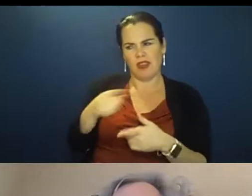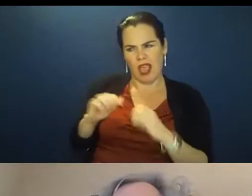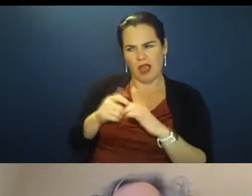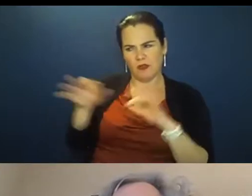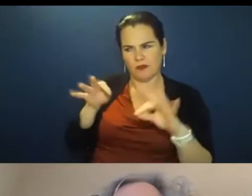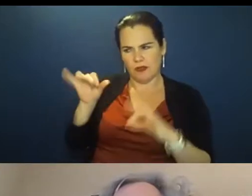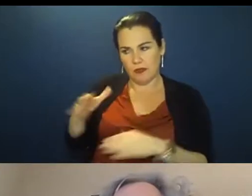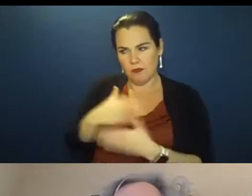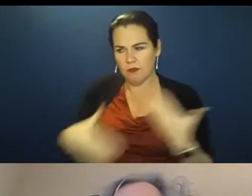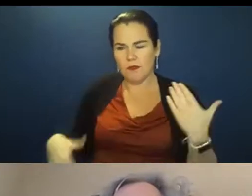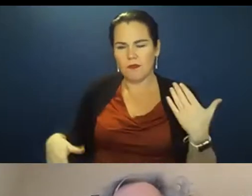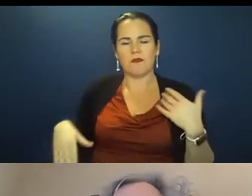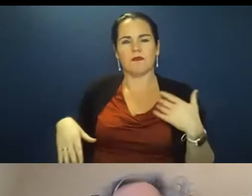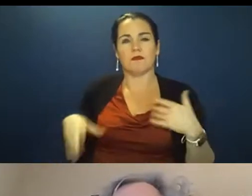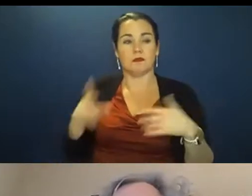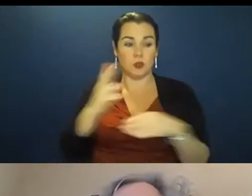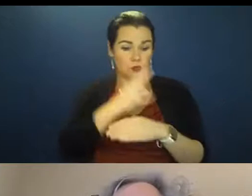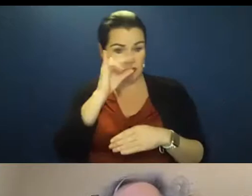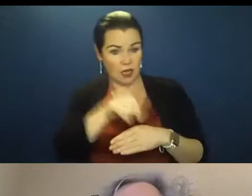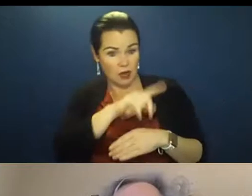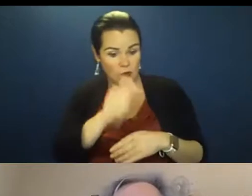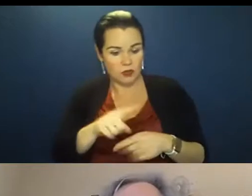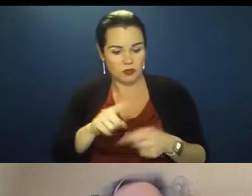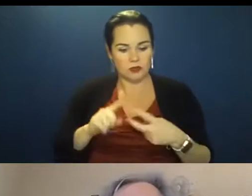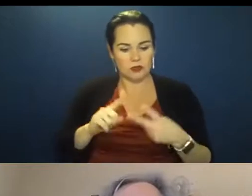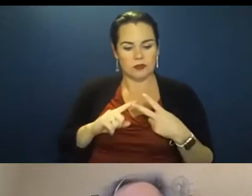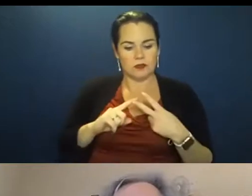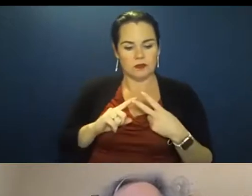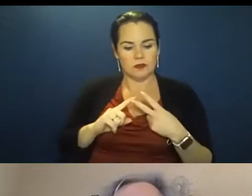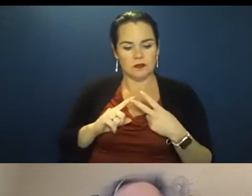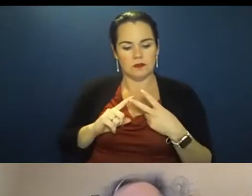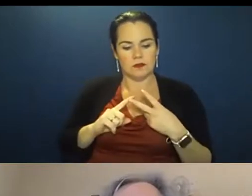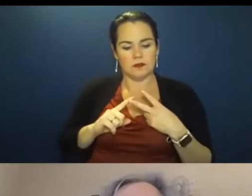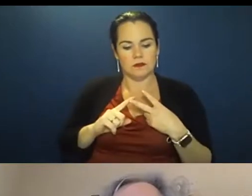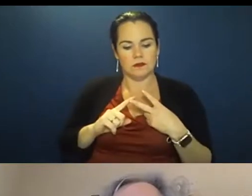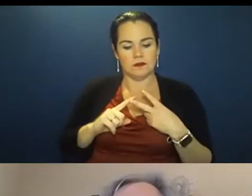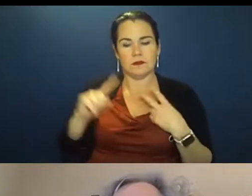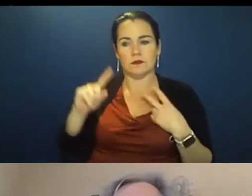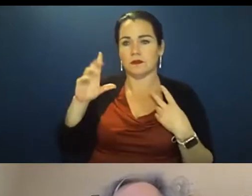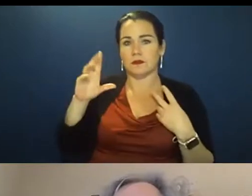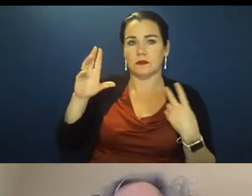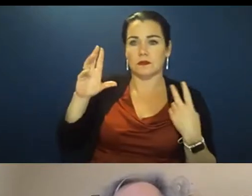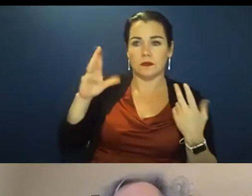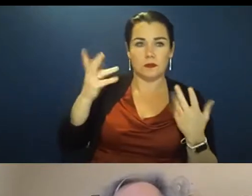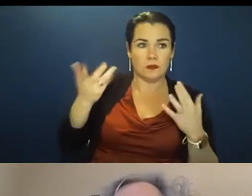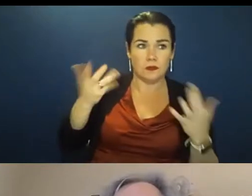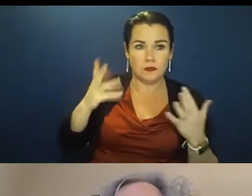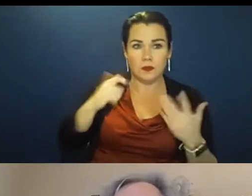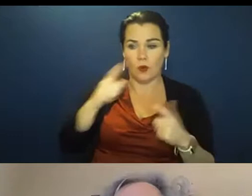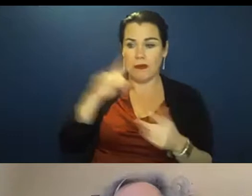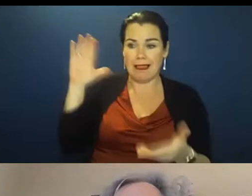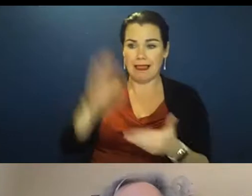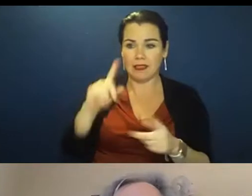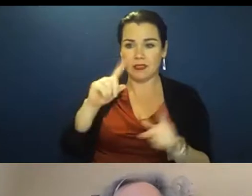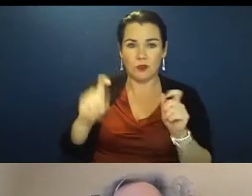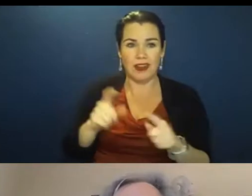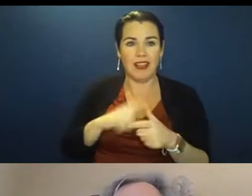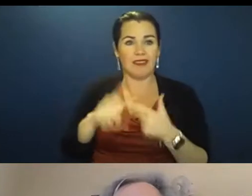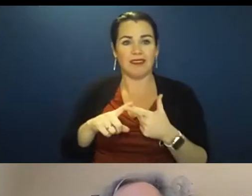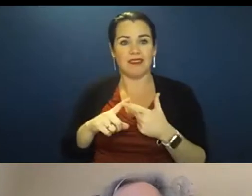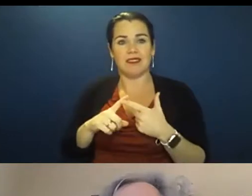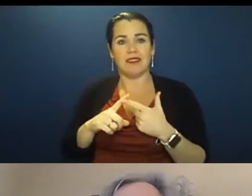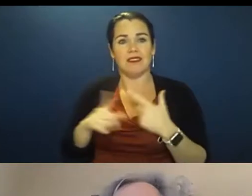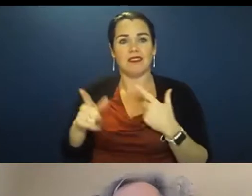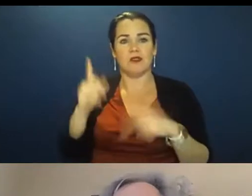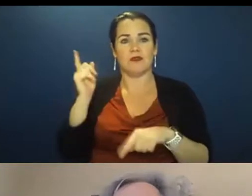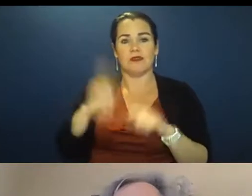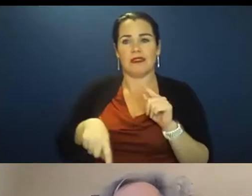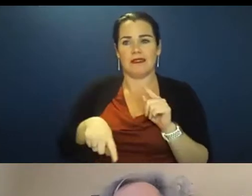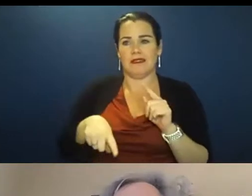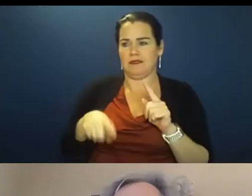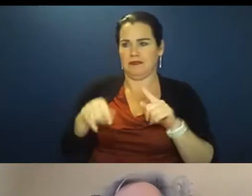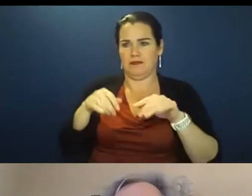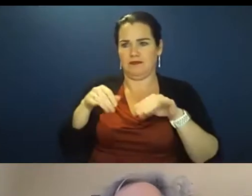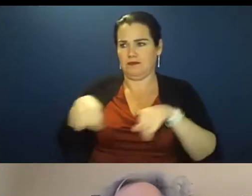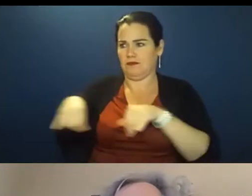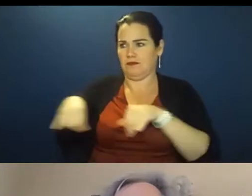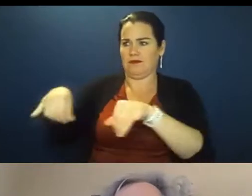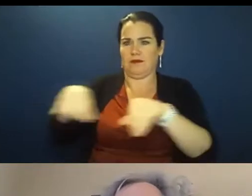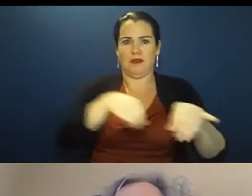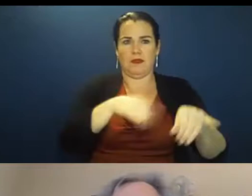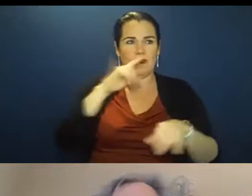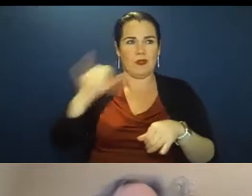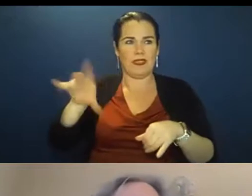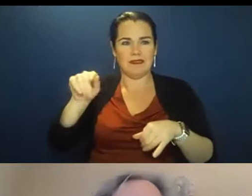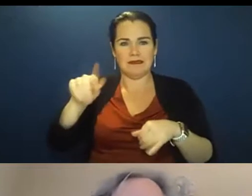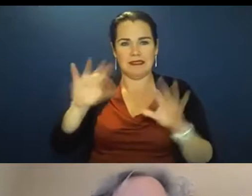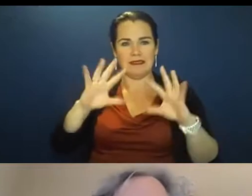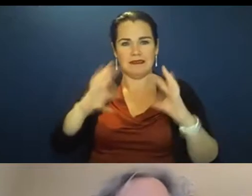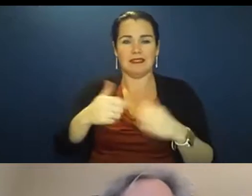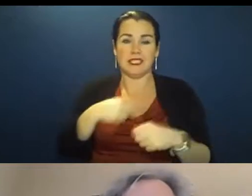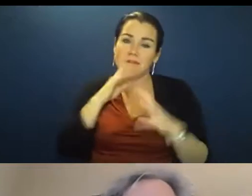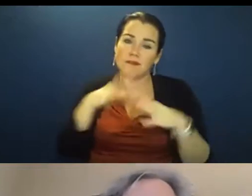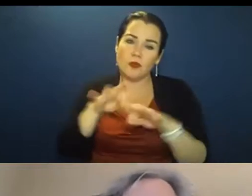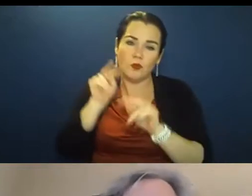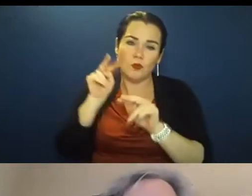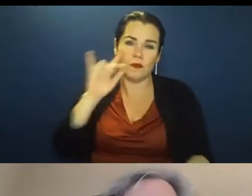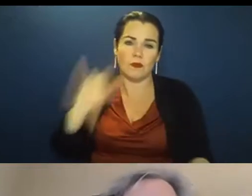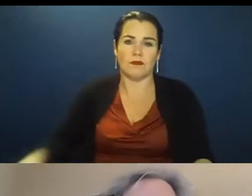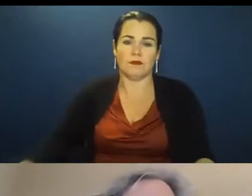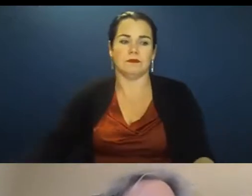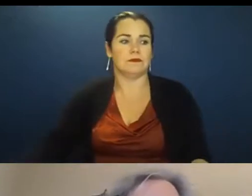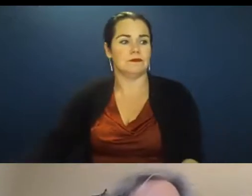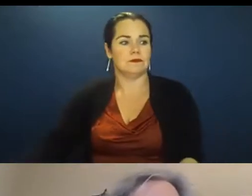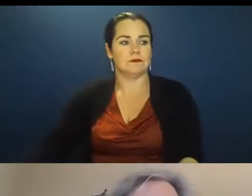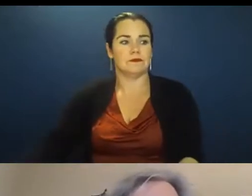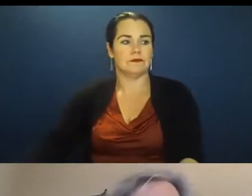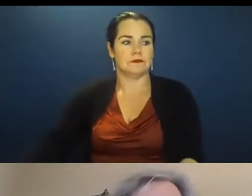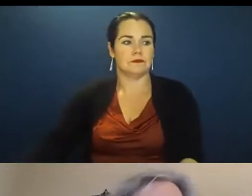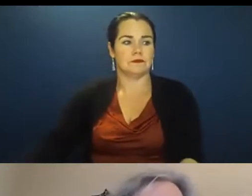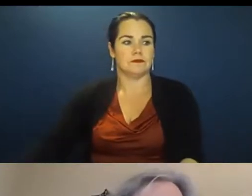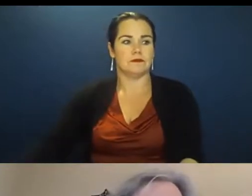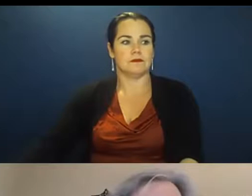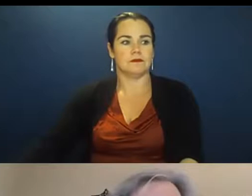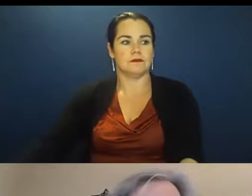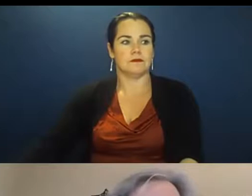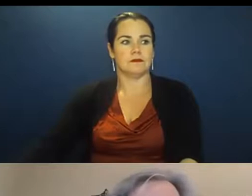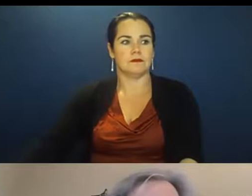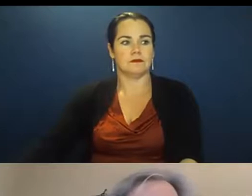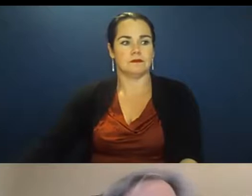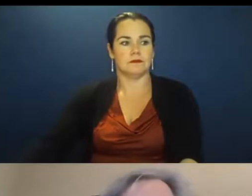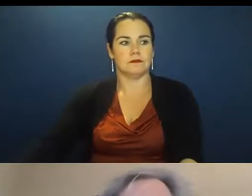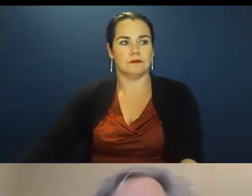Did you have anything to add?